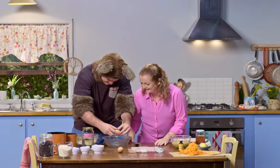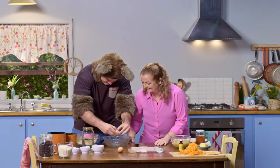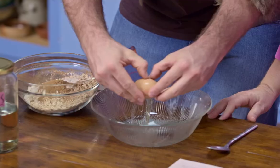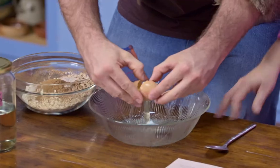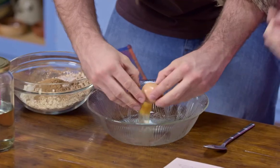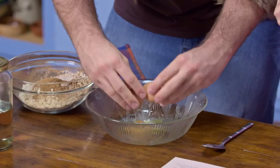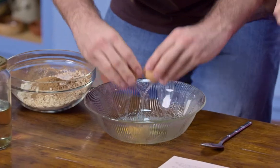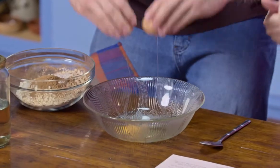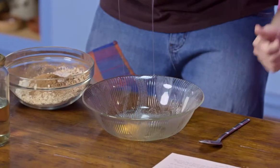Yes.